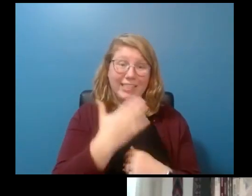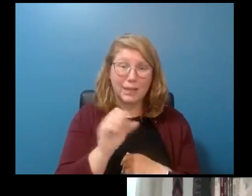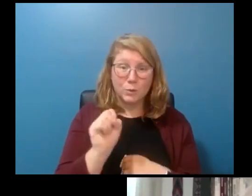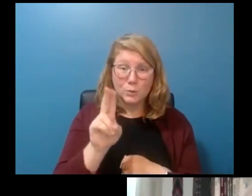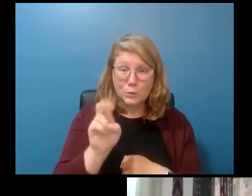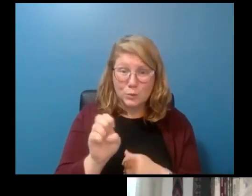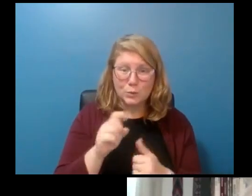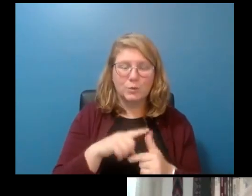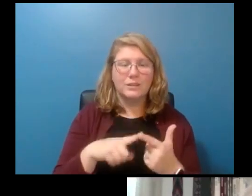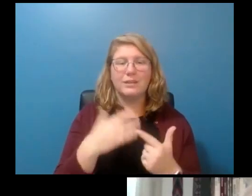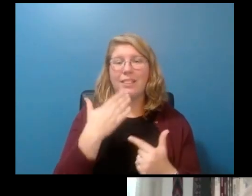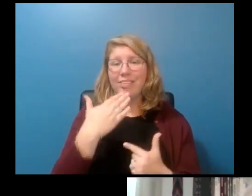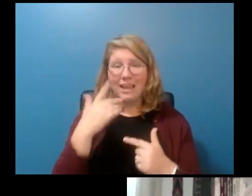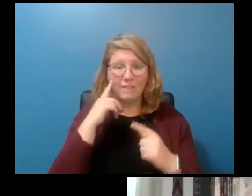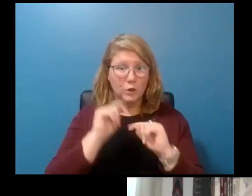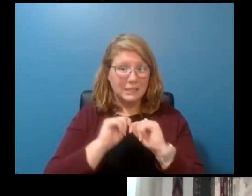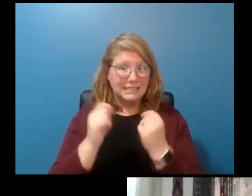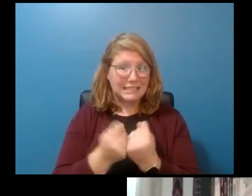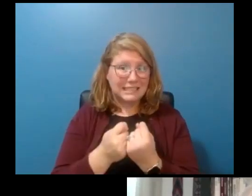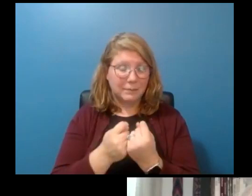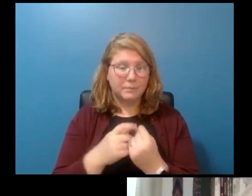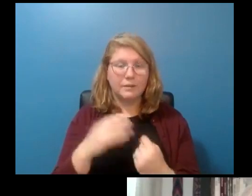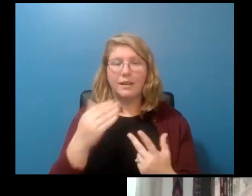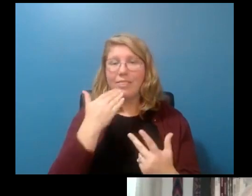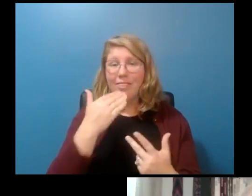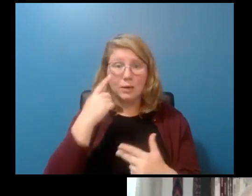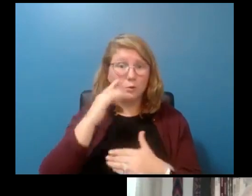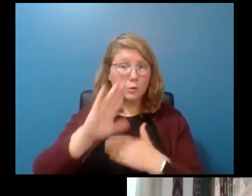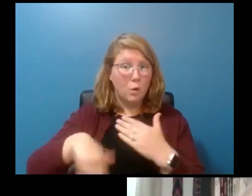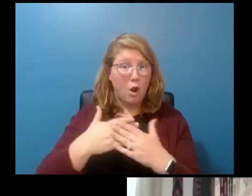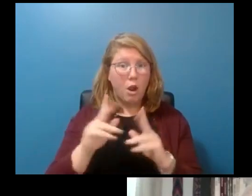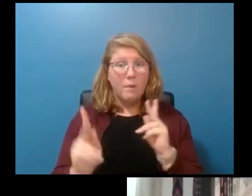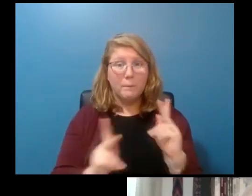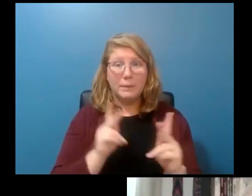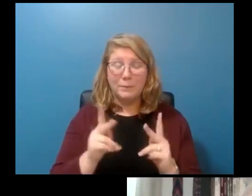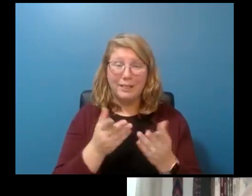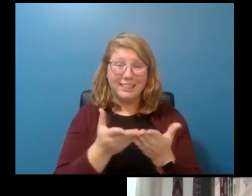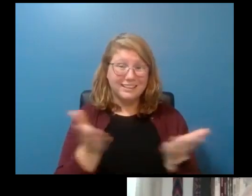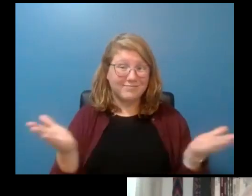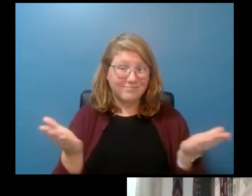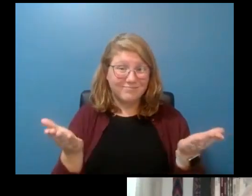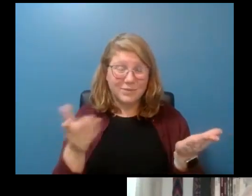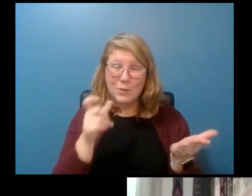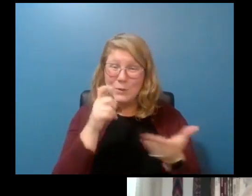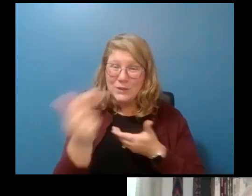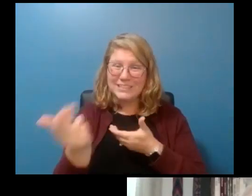And they did have alternative that they could have used. And yes, there are long waiting